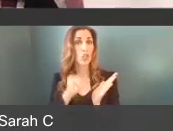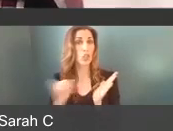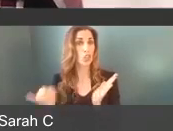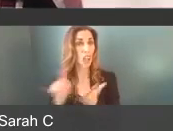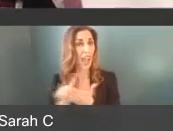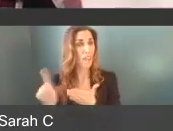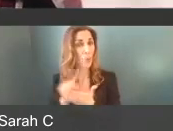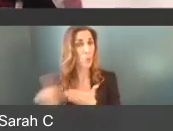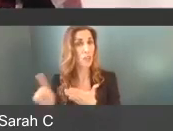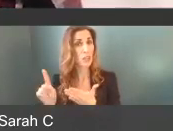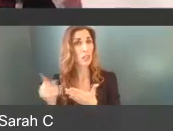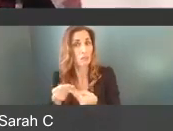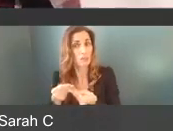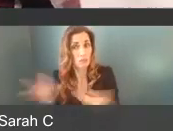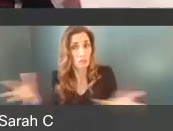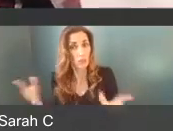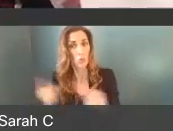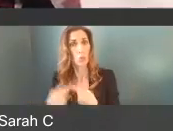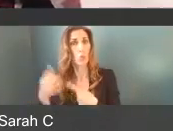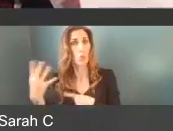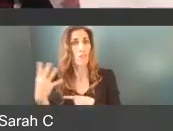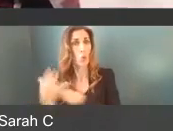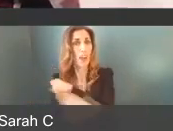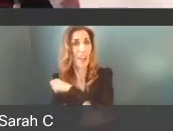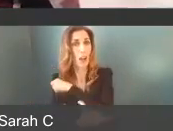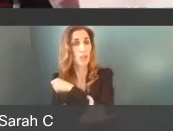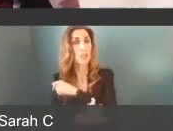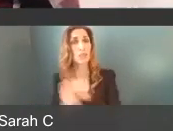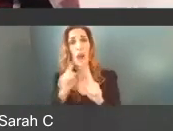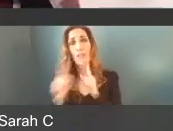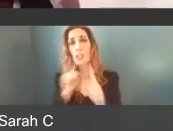counties. Is there a conversation about how that will be split? Would it be evenly